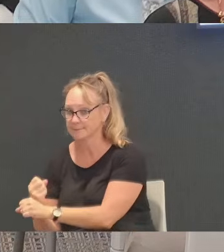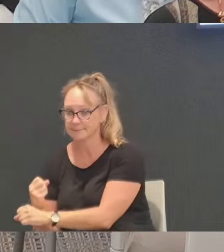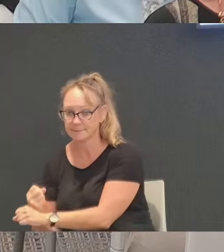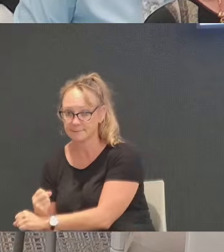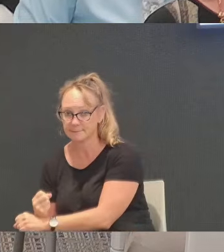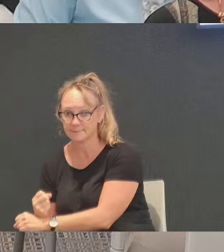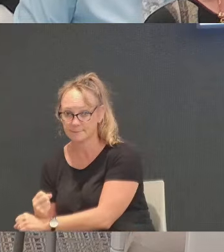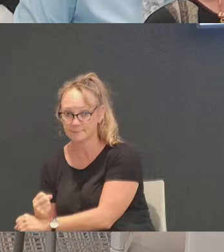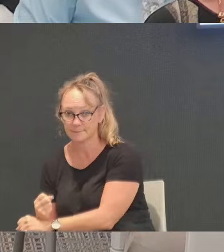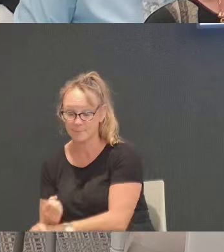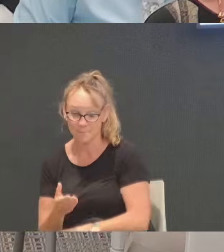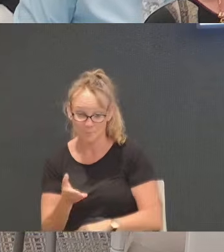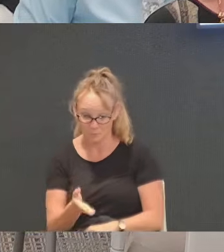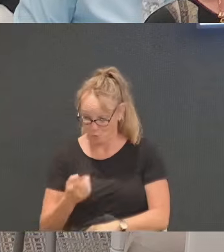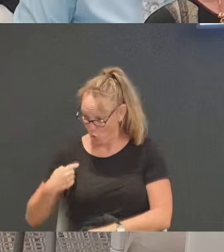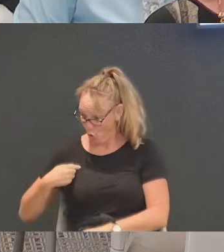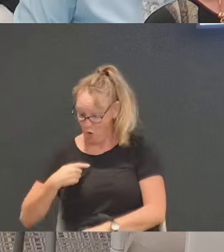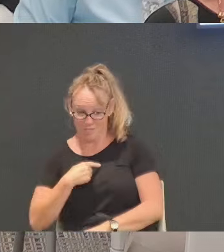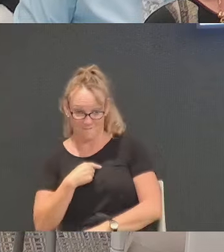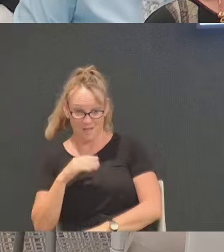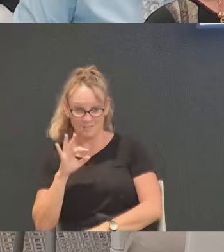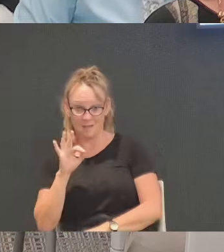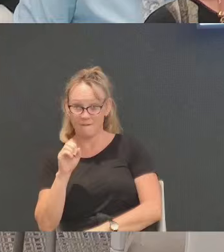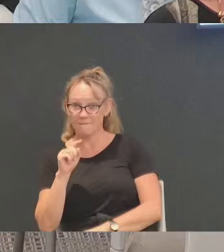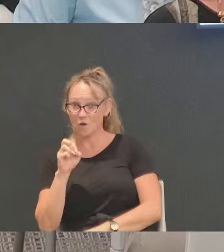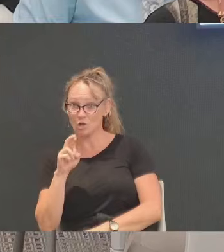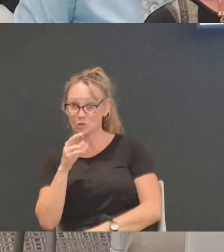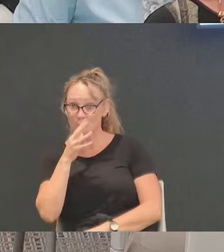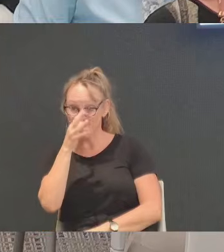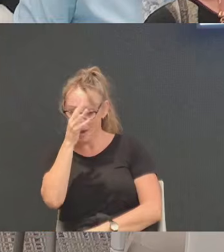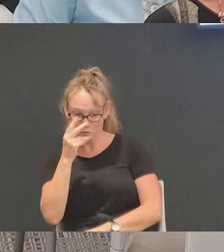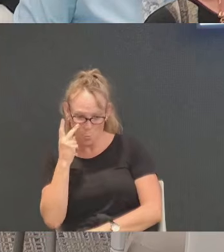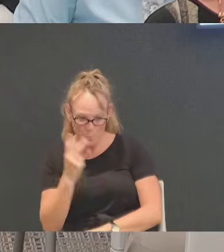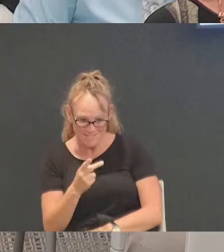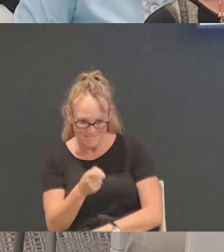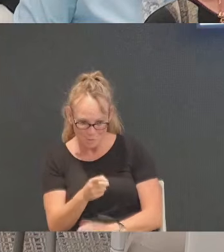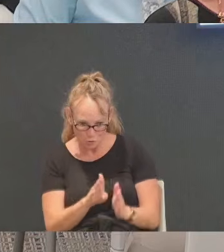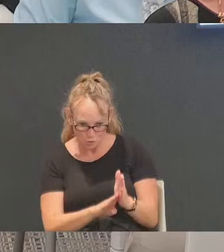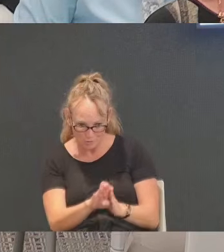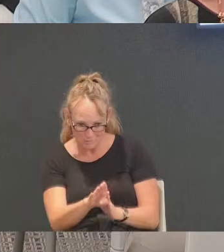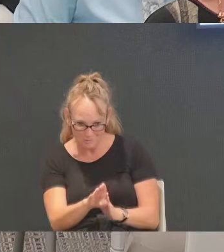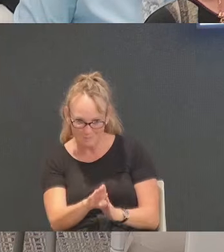Lola's foster parents multiple times at Lola is thriving, but we don't take credit for that.